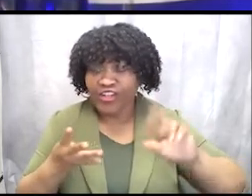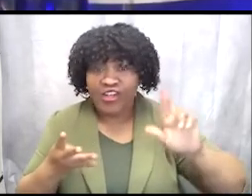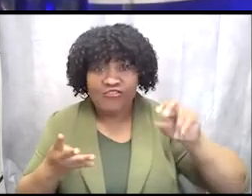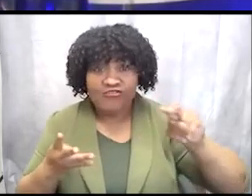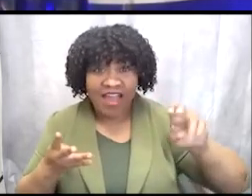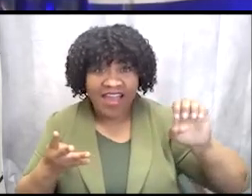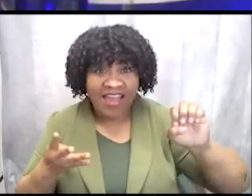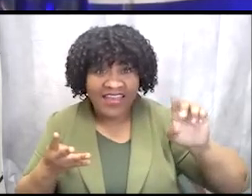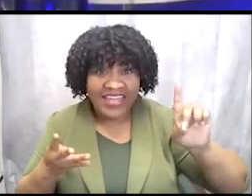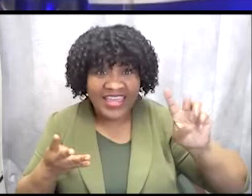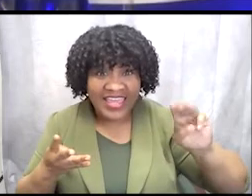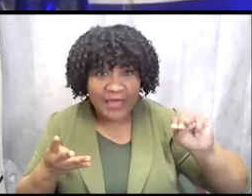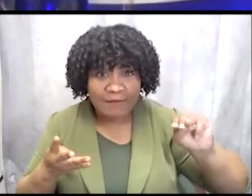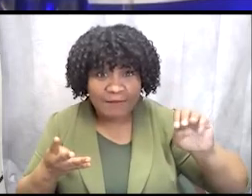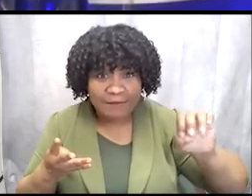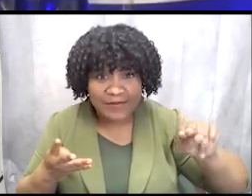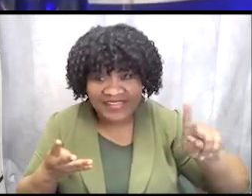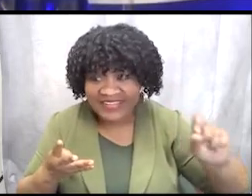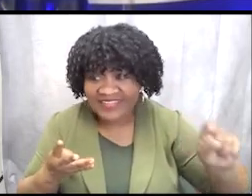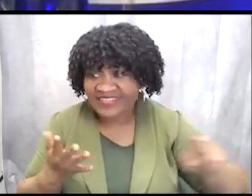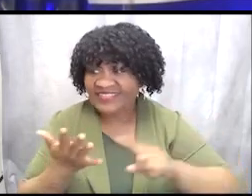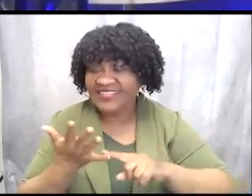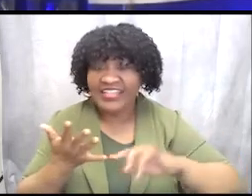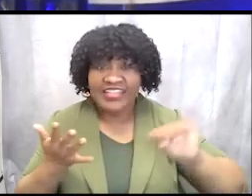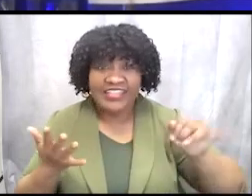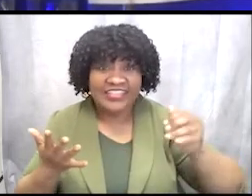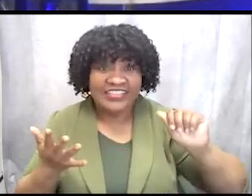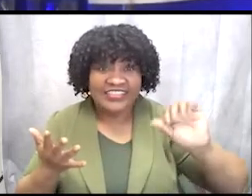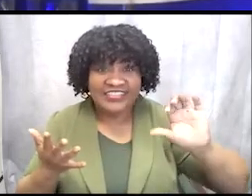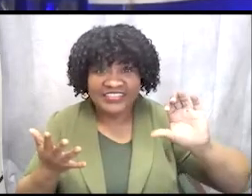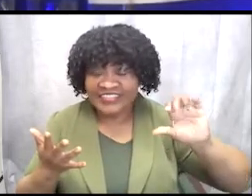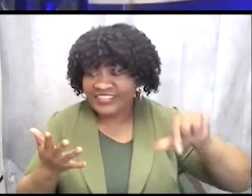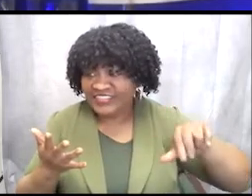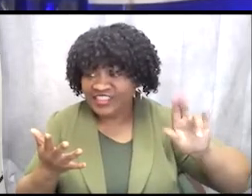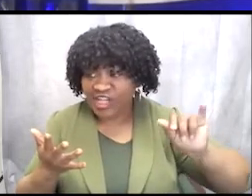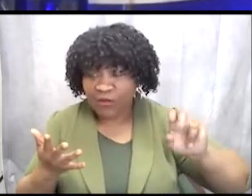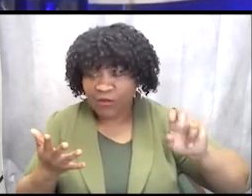And people who not only had a theoretical approach,